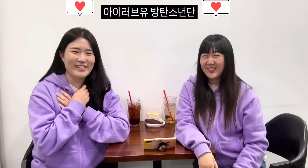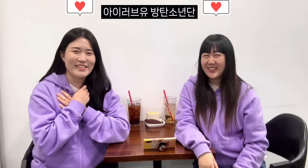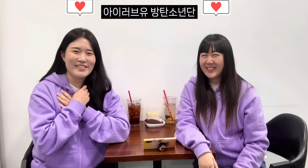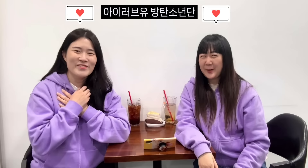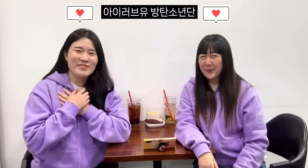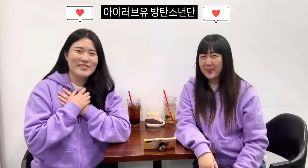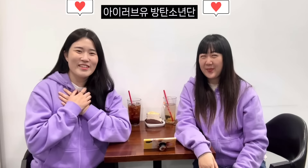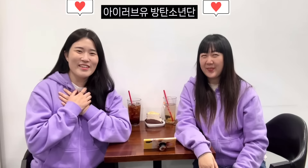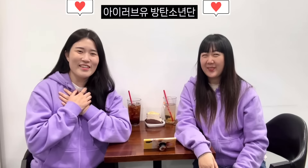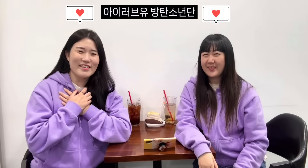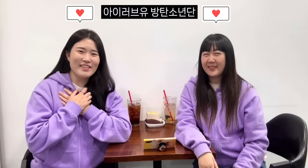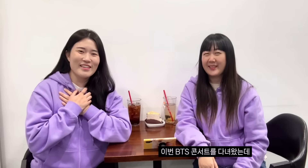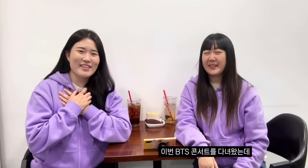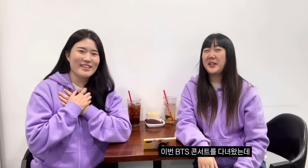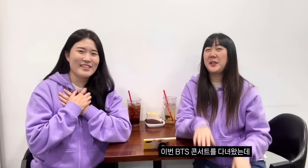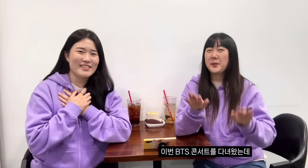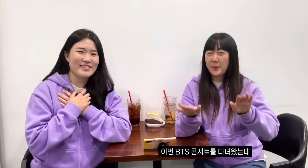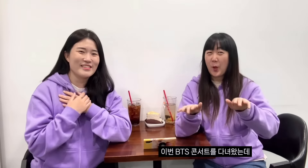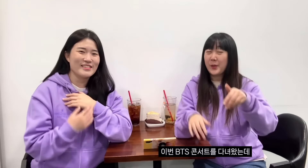LOVE BTS